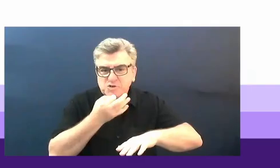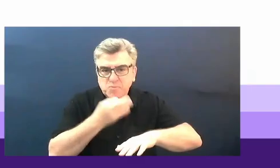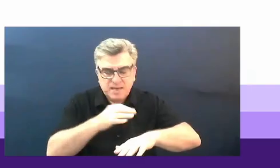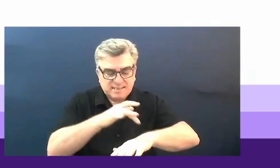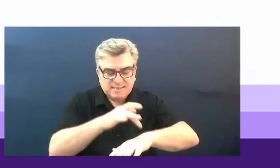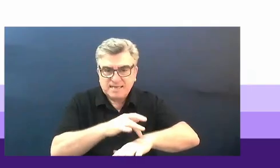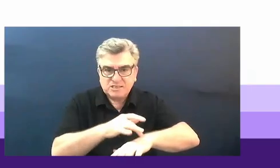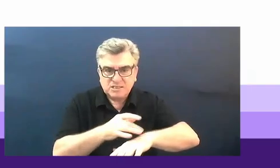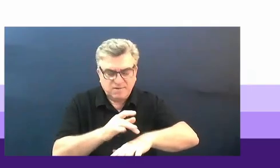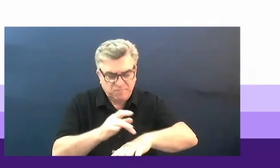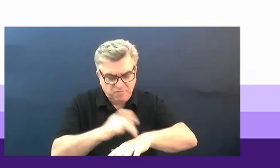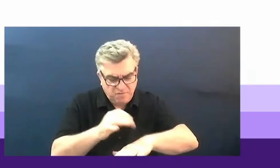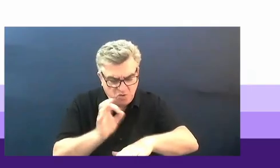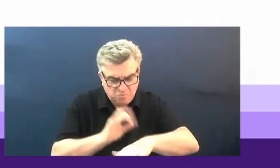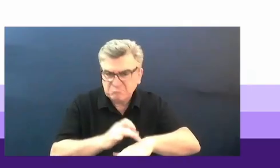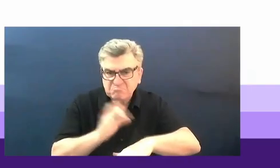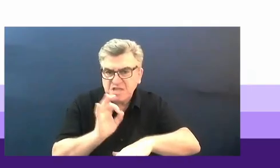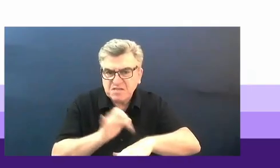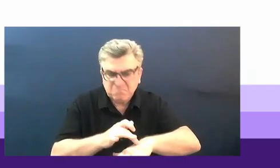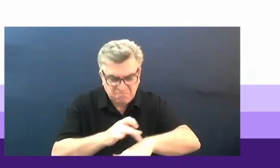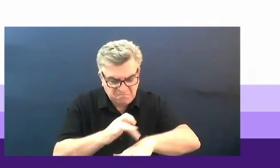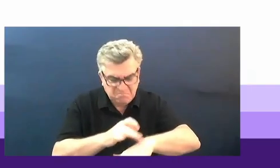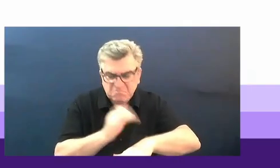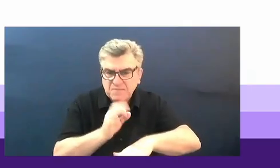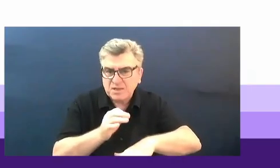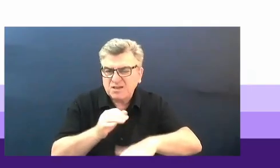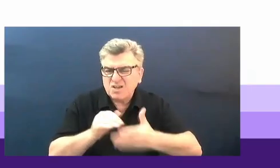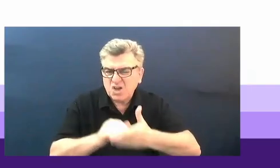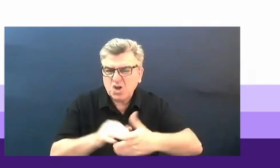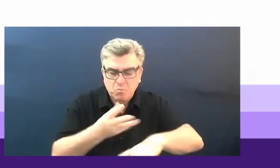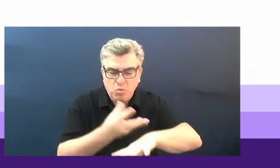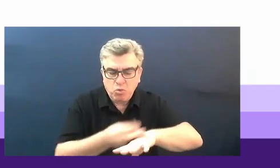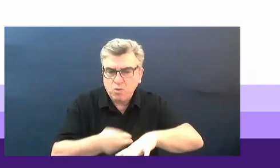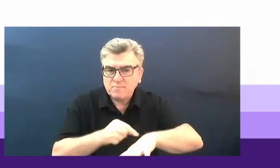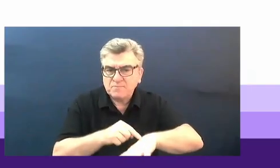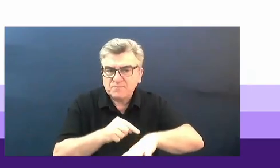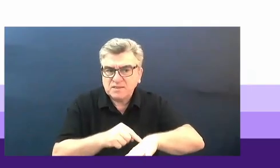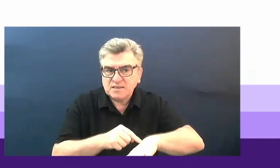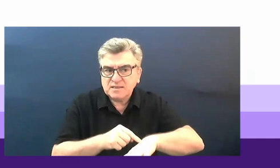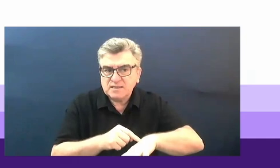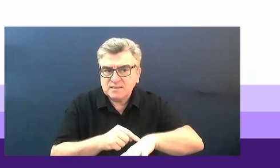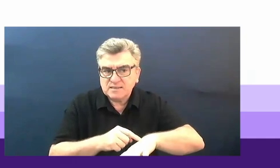did is we gradually introduced a BGL on the finger with the buzzy bee, and we worked our way up the